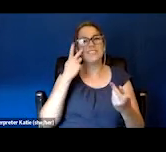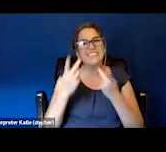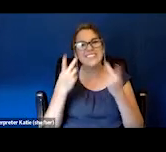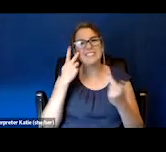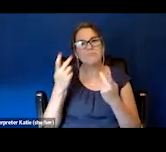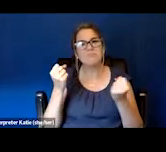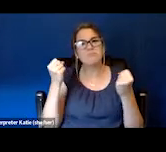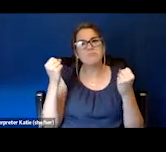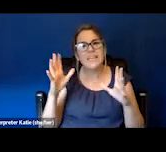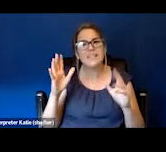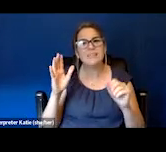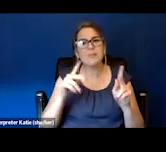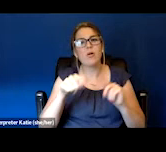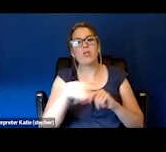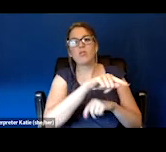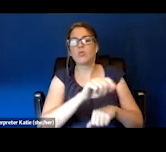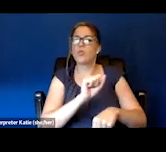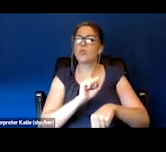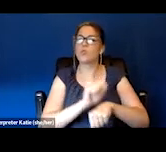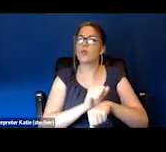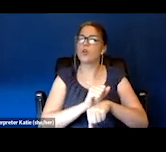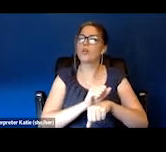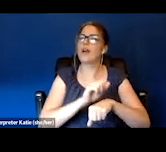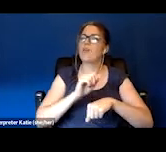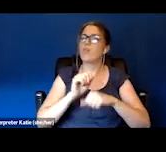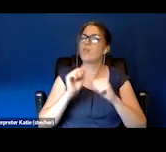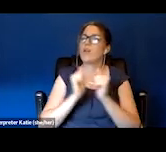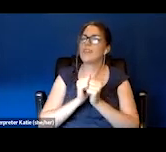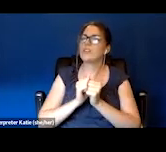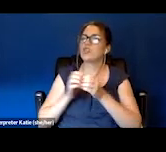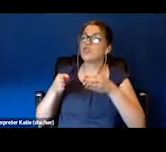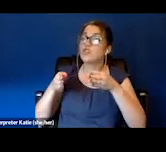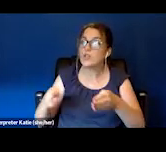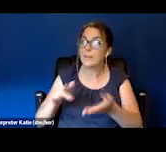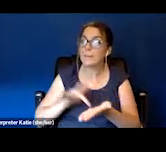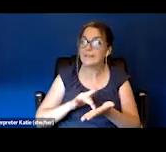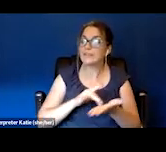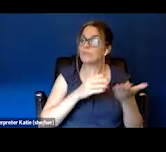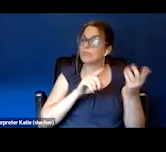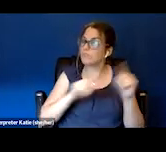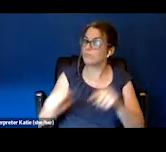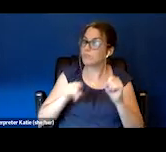many street medicine practices as a best practice is having a minimum of two staff in the field.